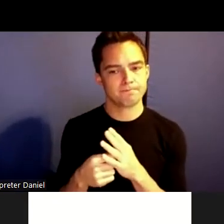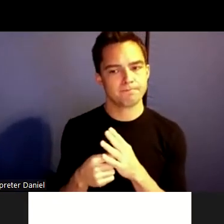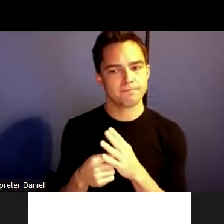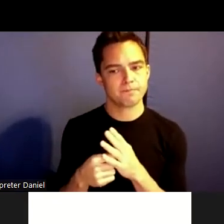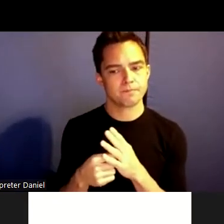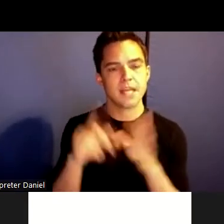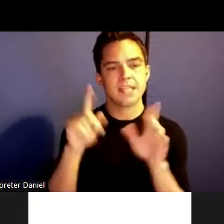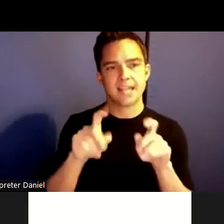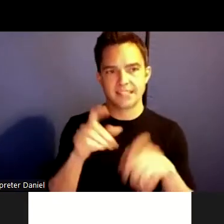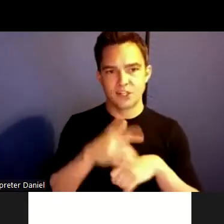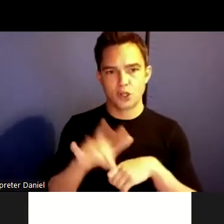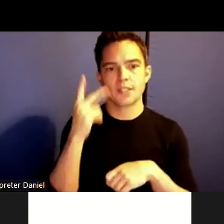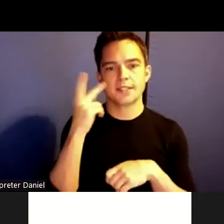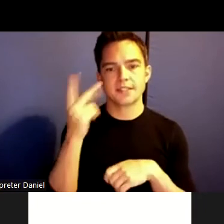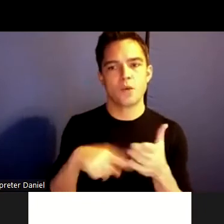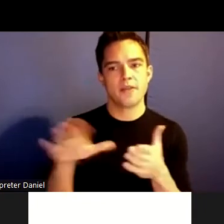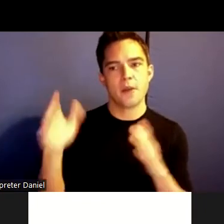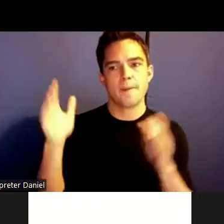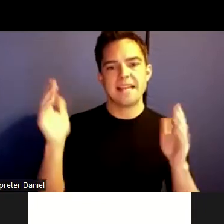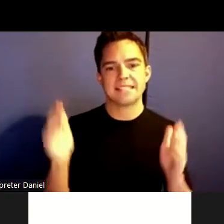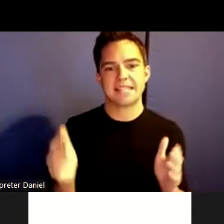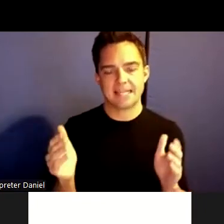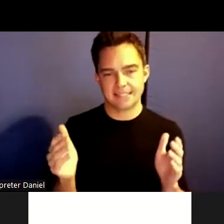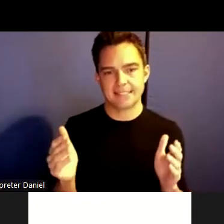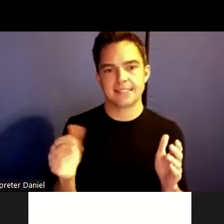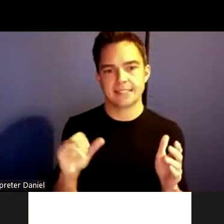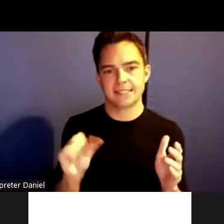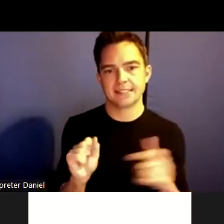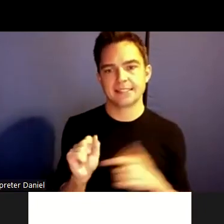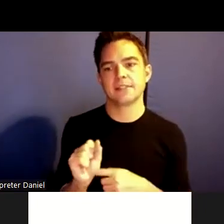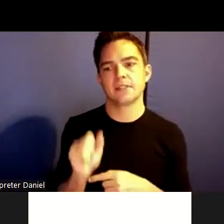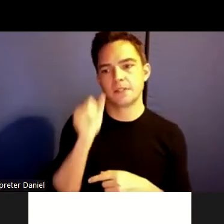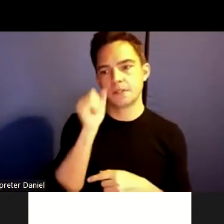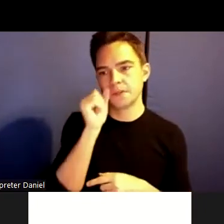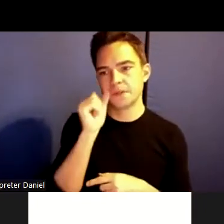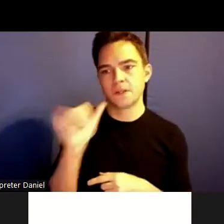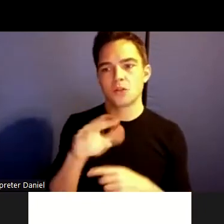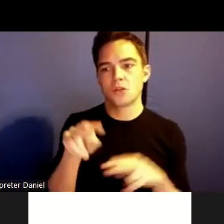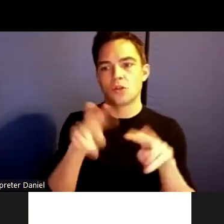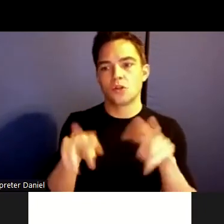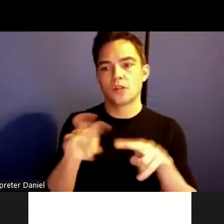if that what their baseline is is. And just always looking at rollouts for people that are